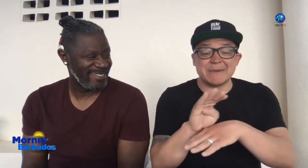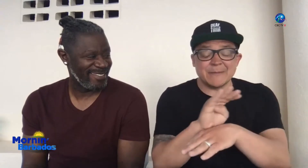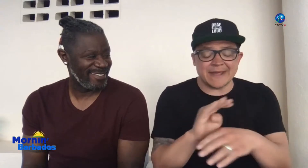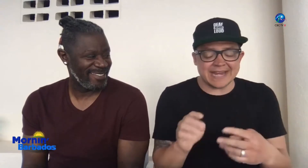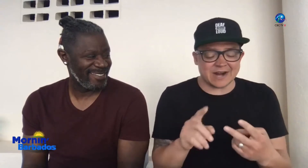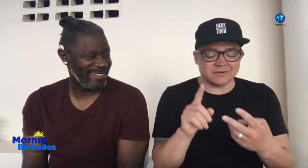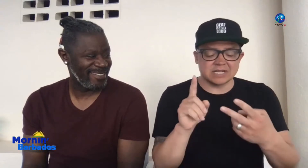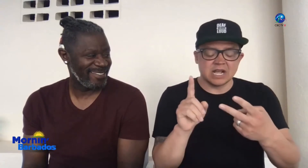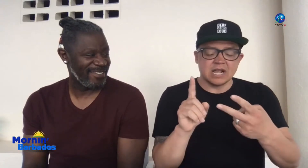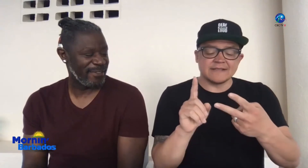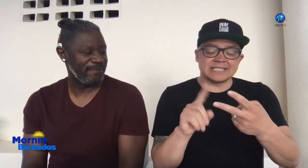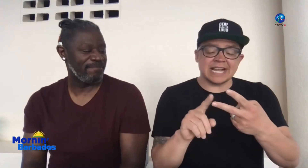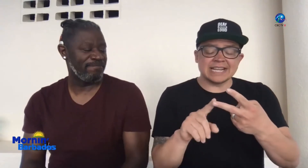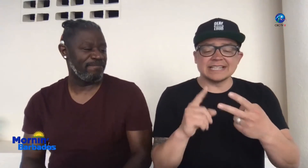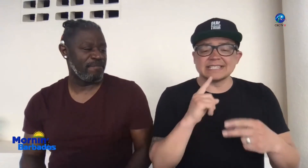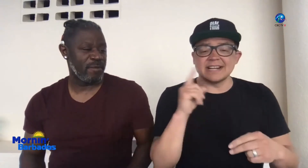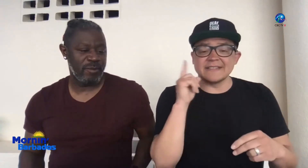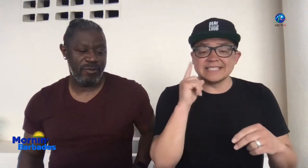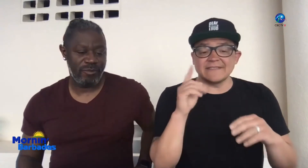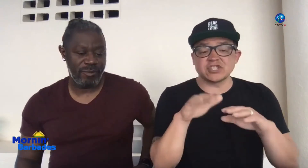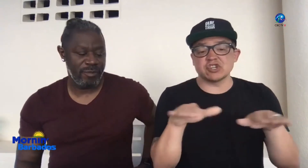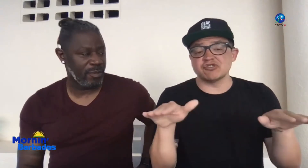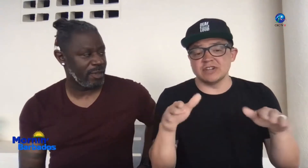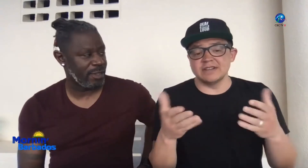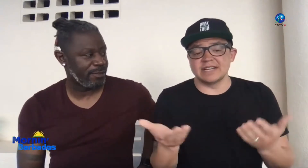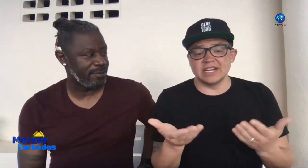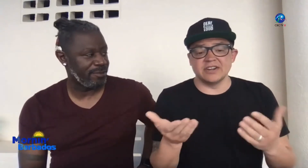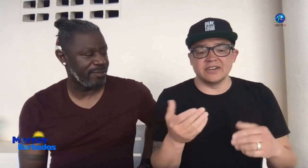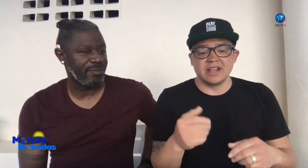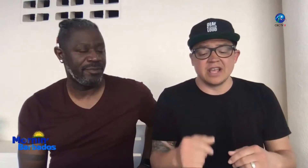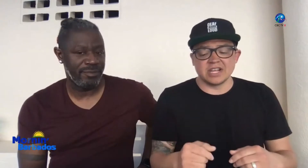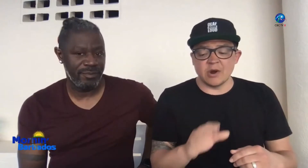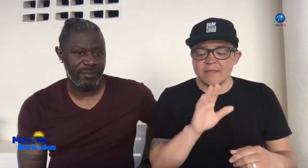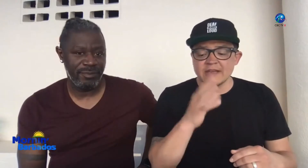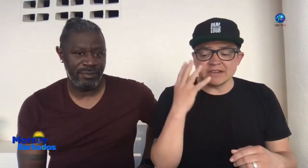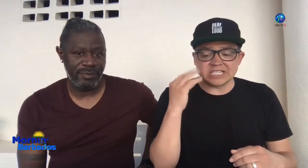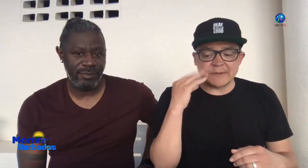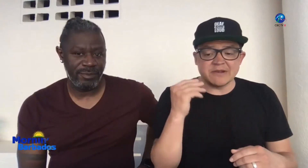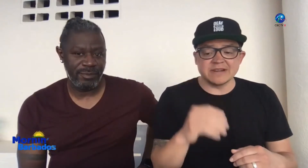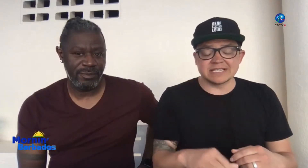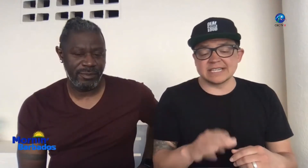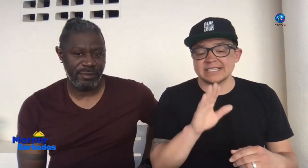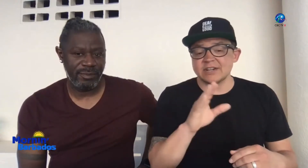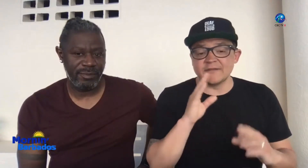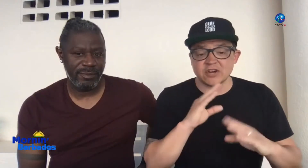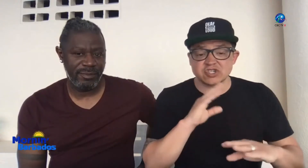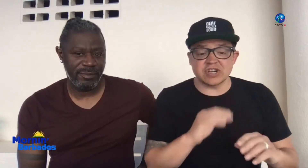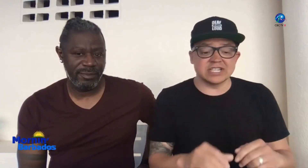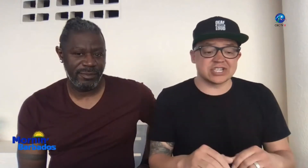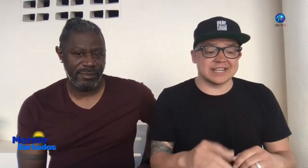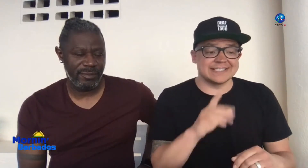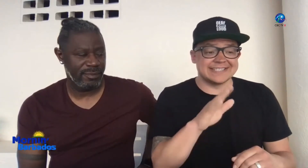Barbados the second is the the deaf children here you know their experiences their frustrations